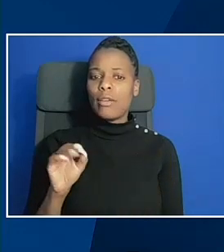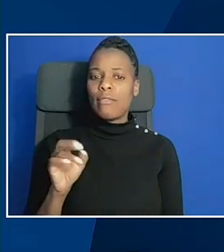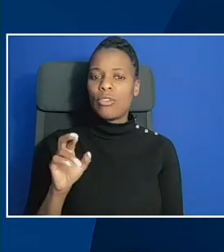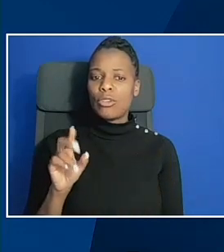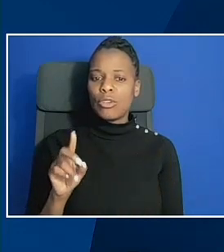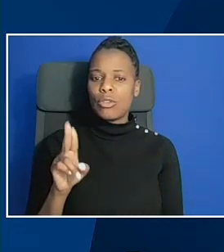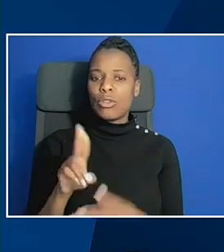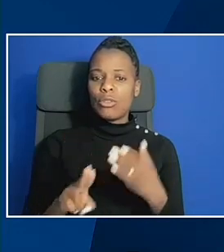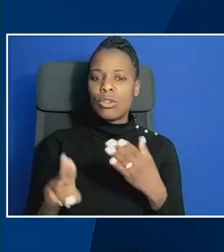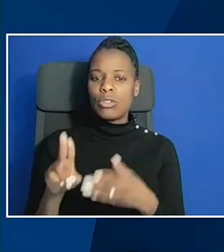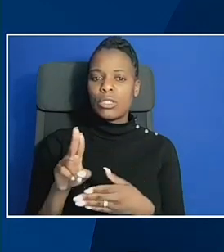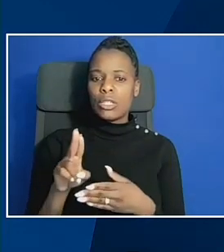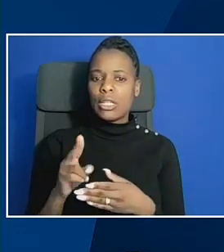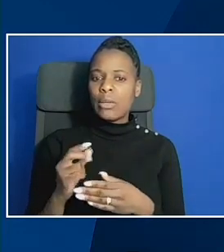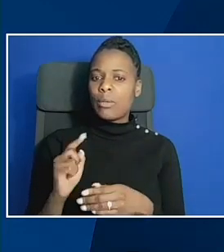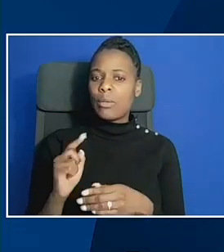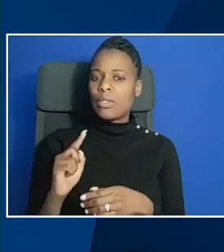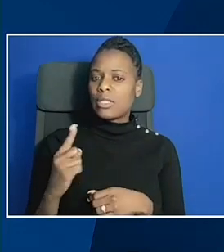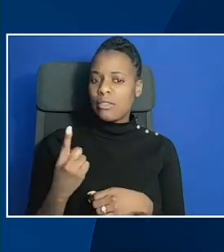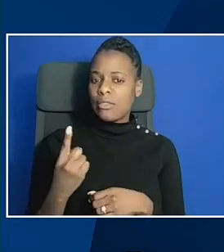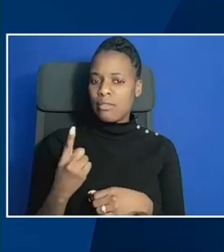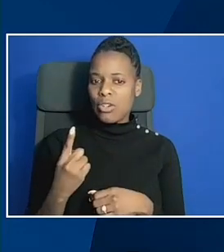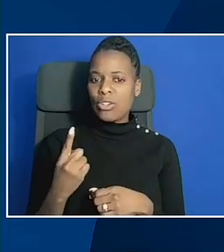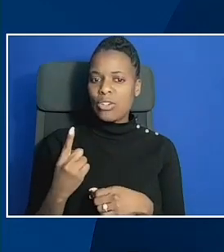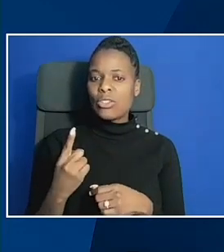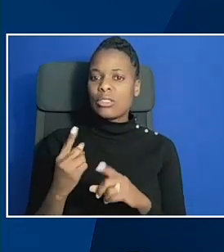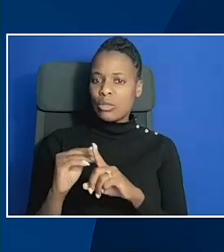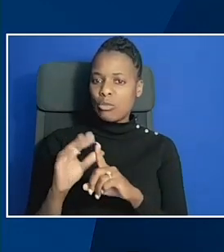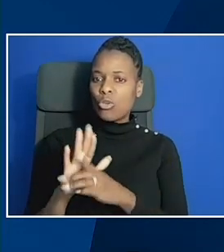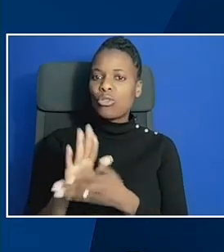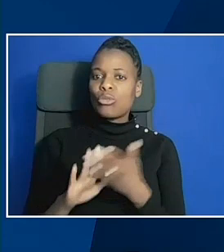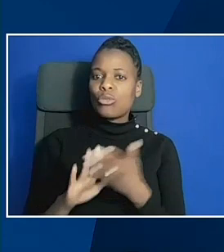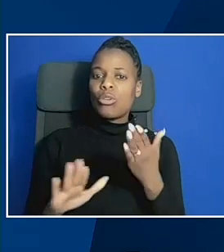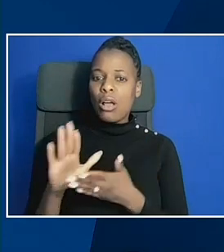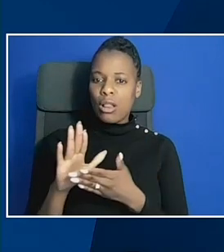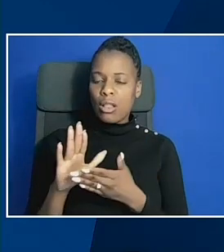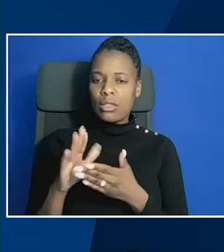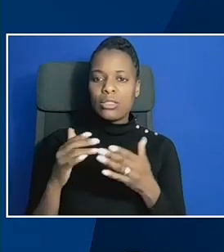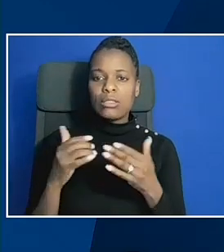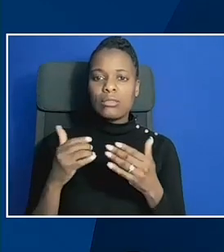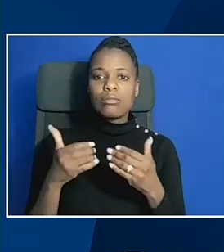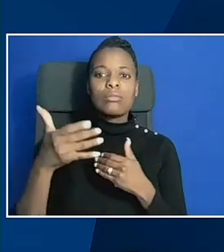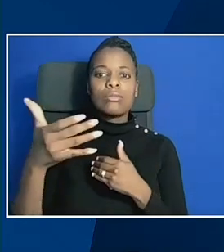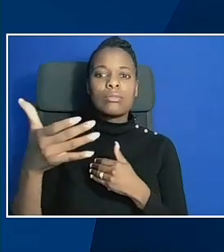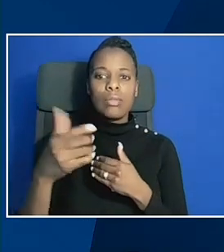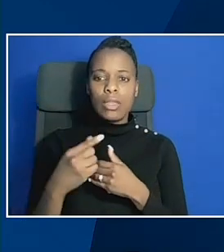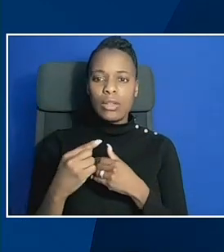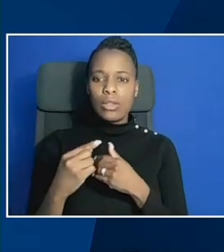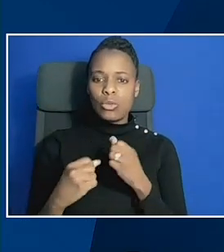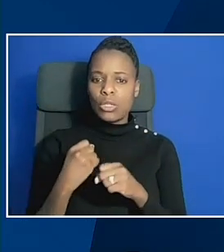day maybe I could go there, right? Fast forward, you know, 20 years later, Stratford University closed abruptly, you